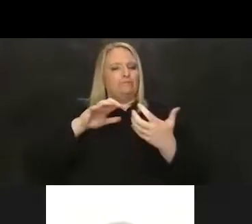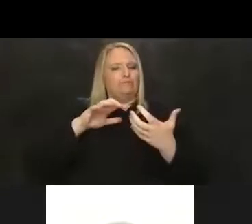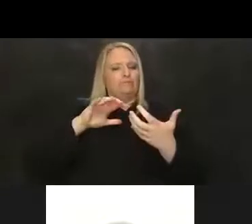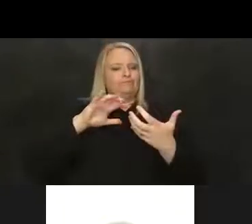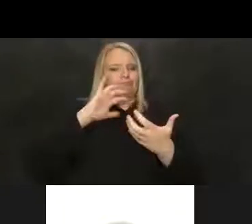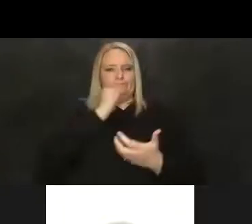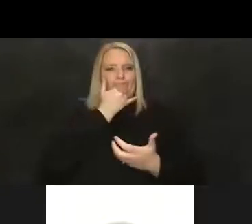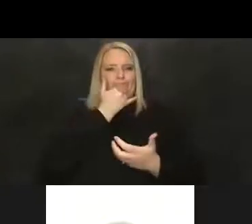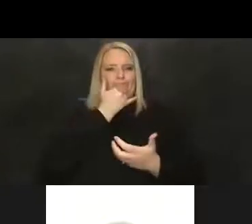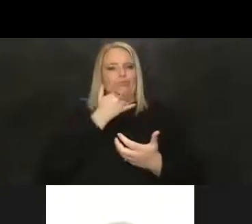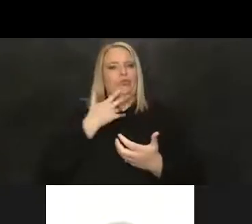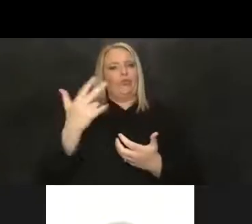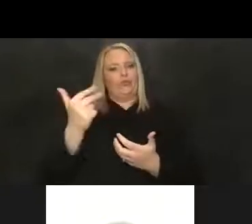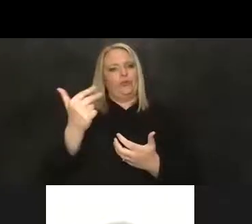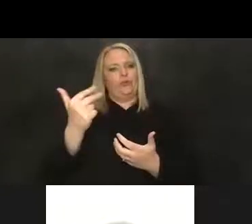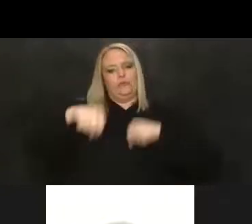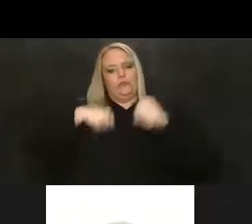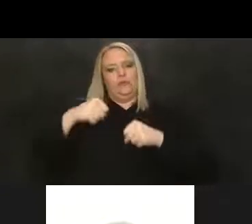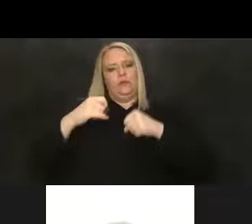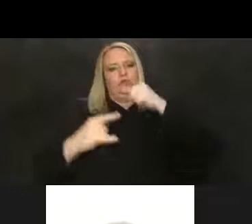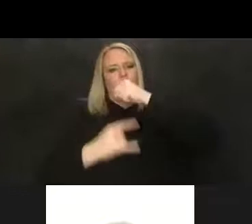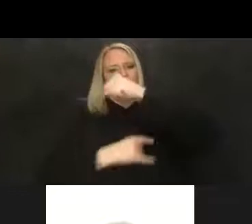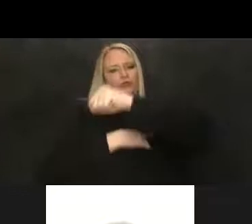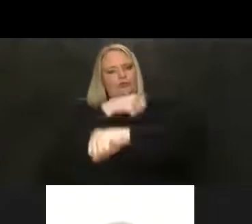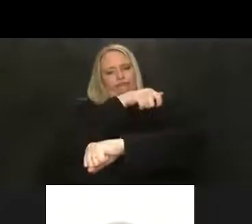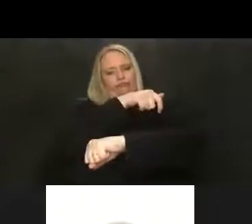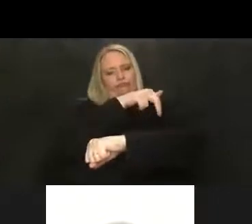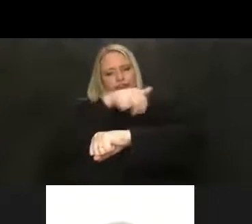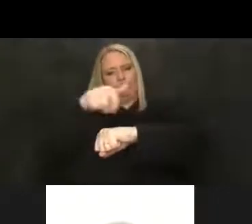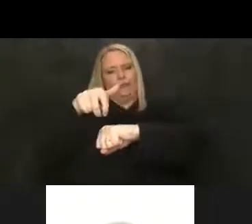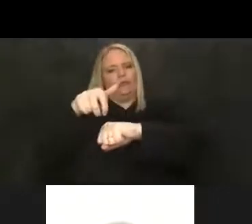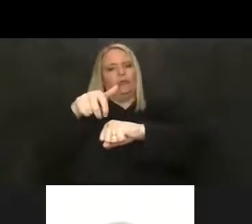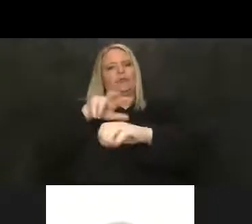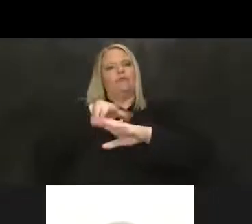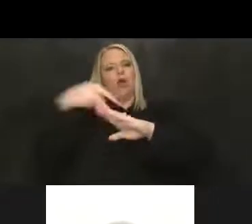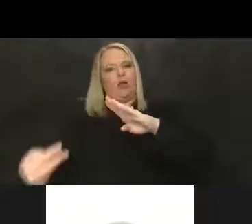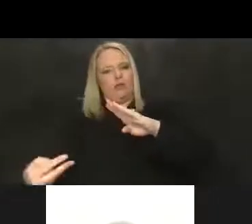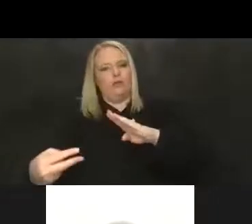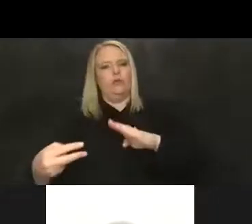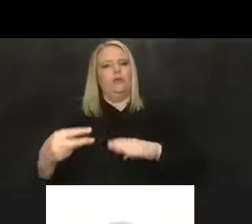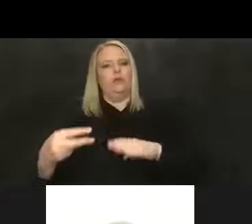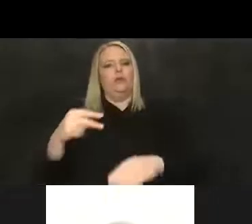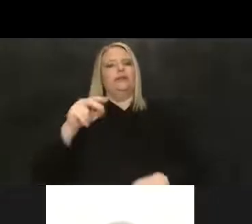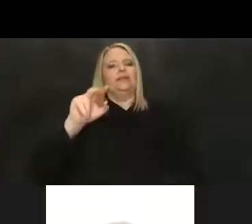was riding my bicycle across the bridge and I fell off, crushed the t4 vertebrae in my spine, and